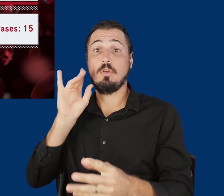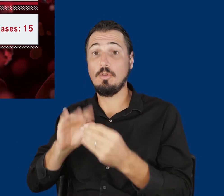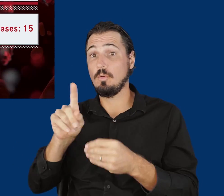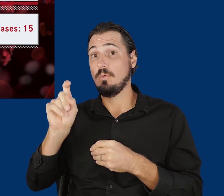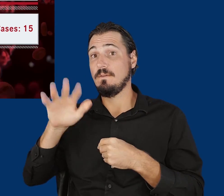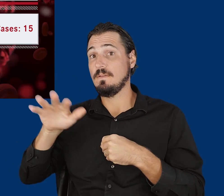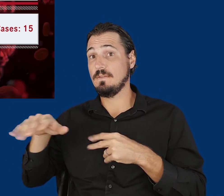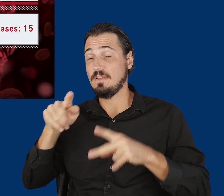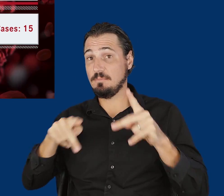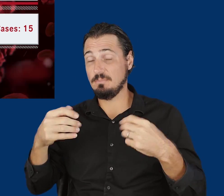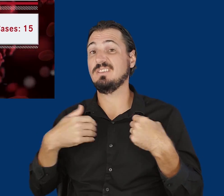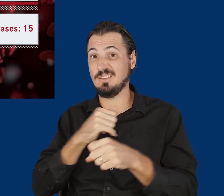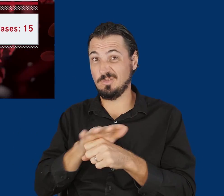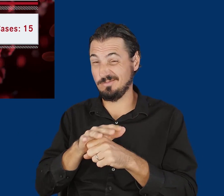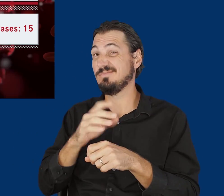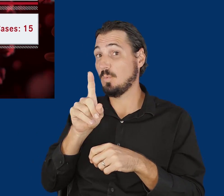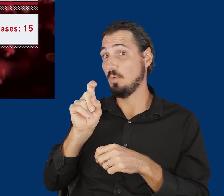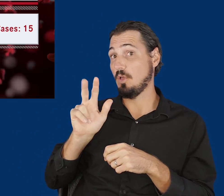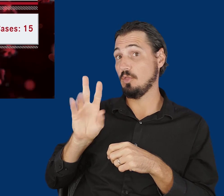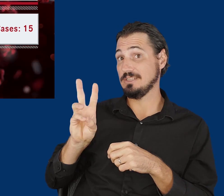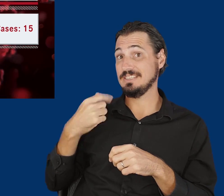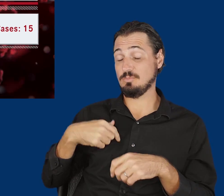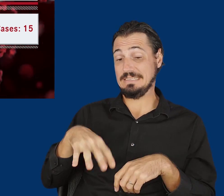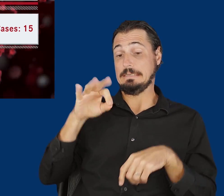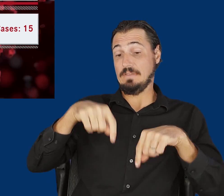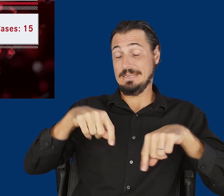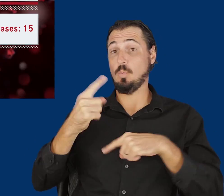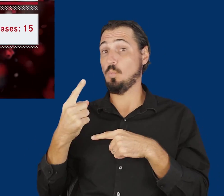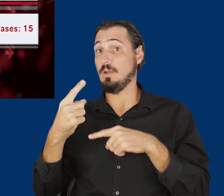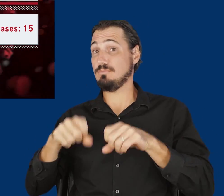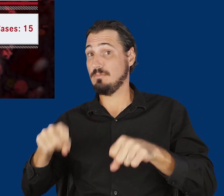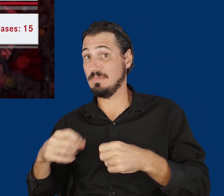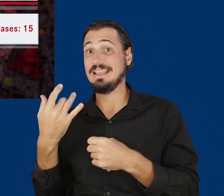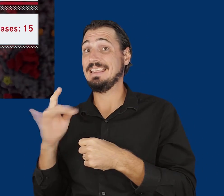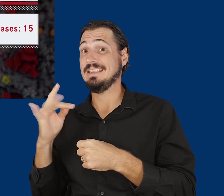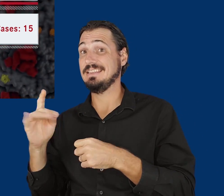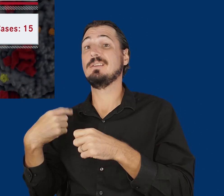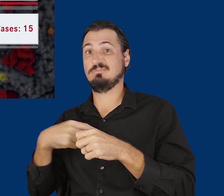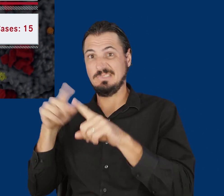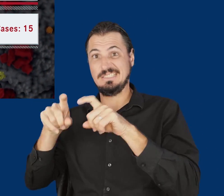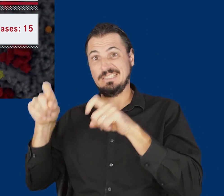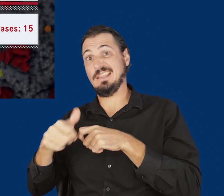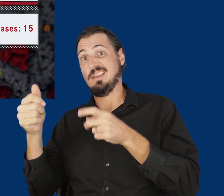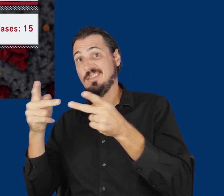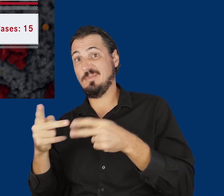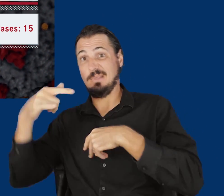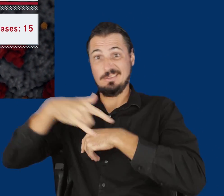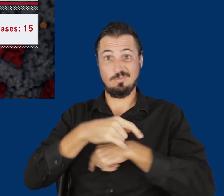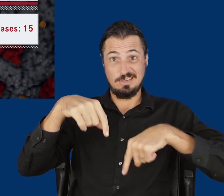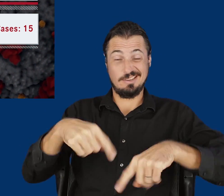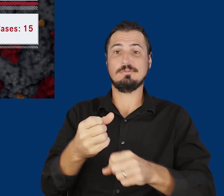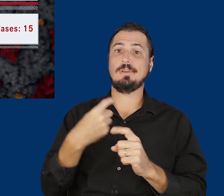including 136 confirmed locally, 1 probable, and 18 tested elsewhere but reported after arrival on island